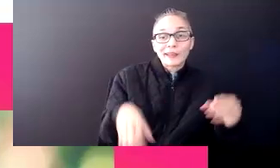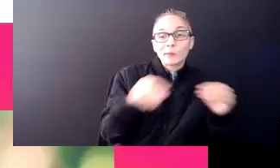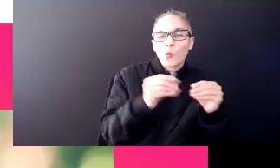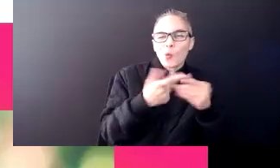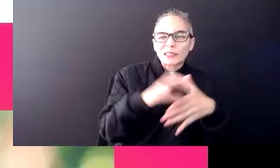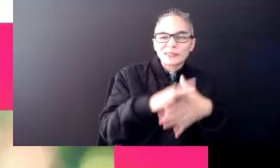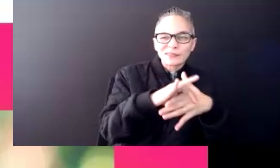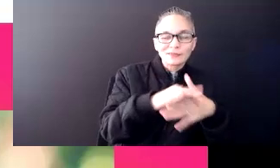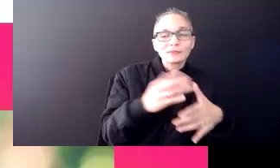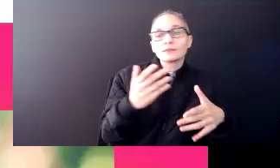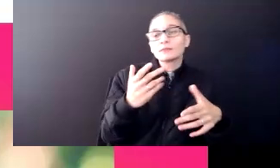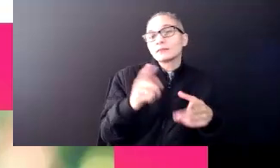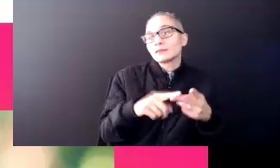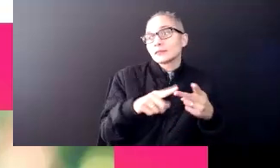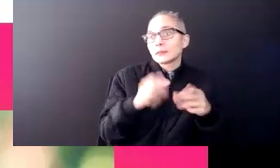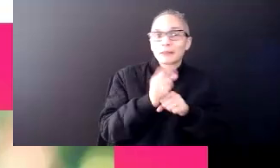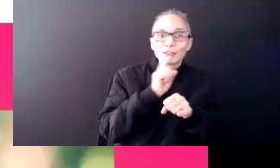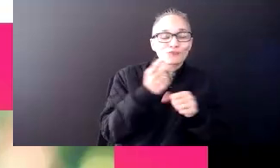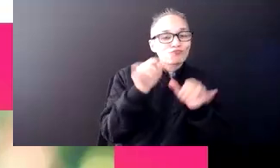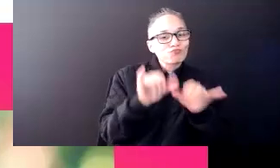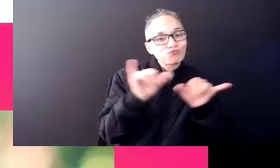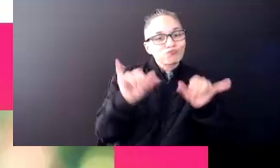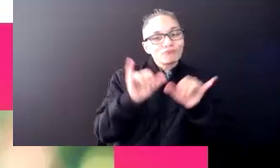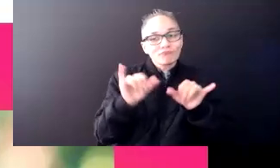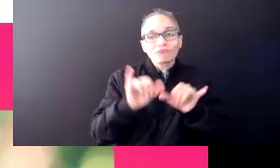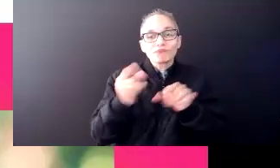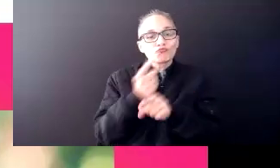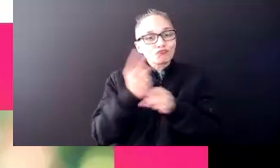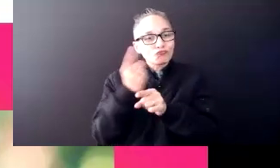or making sure we're consistent in our interactions or,